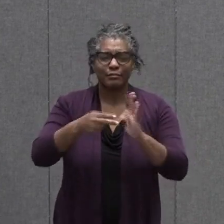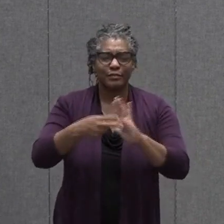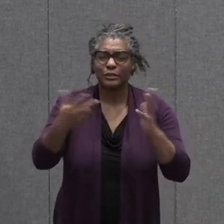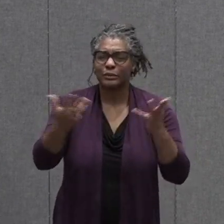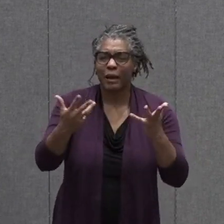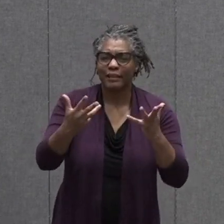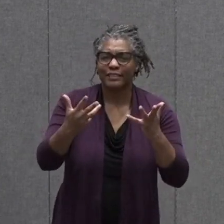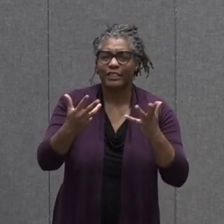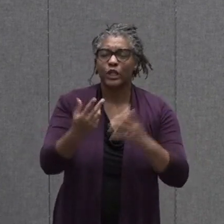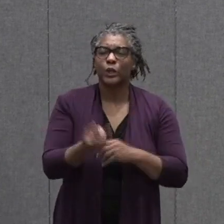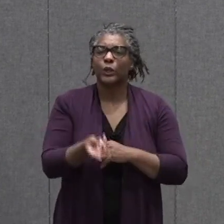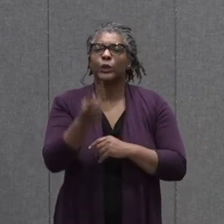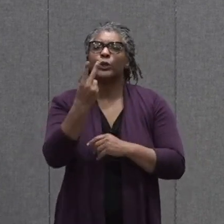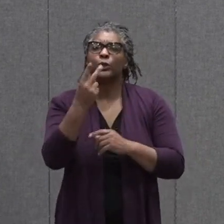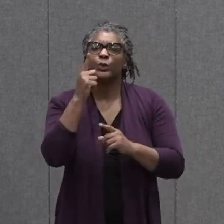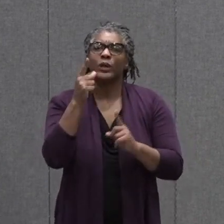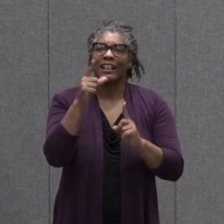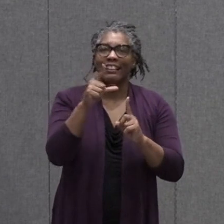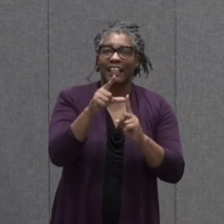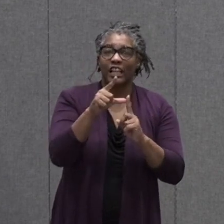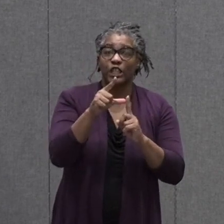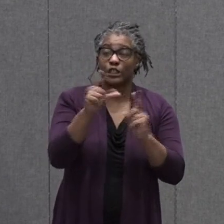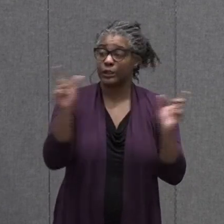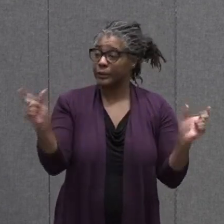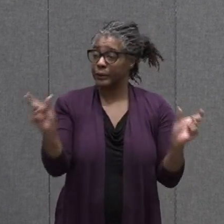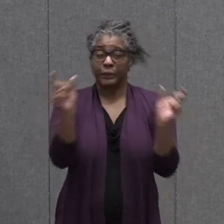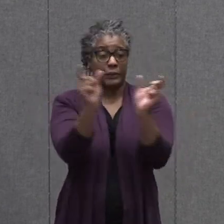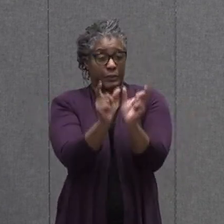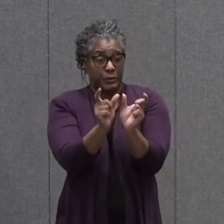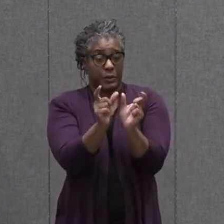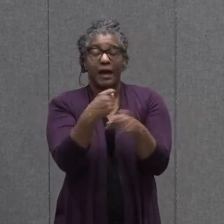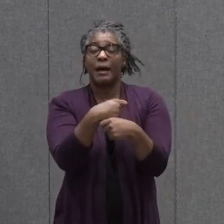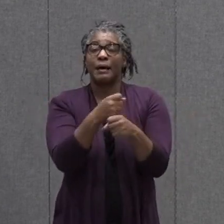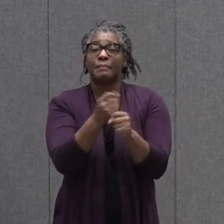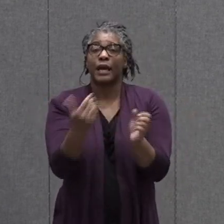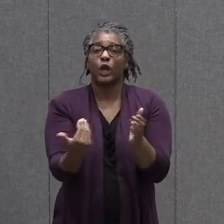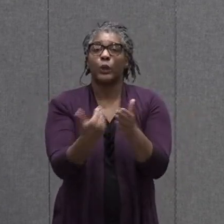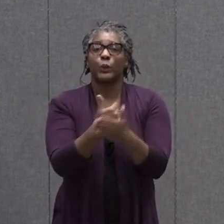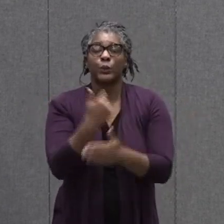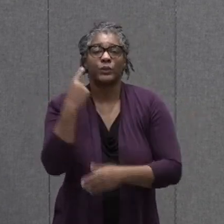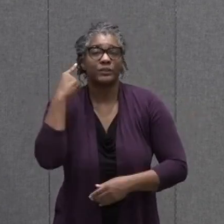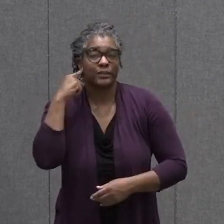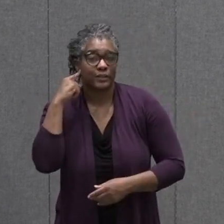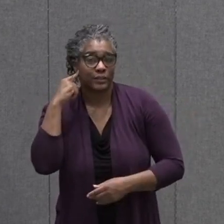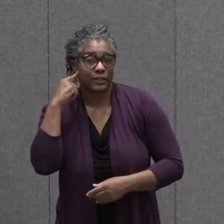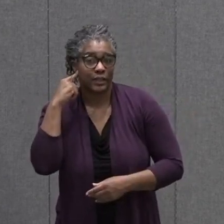to make a new sound. The digraphs we will practice today, all have the letter h in them.